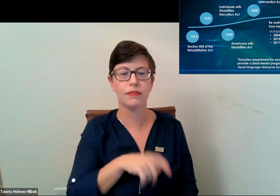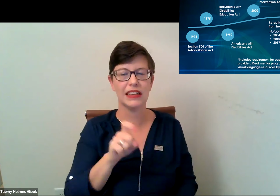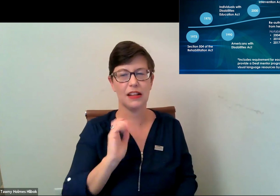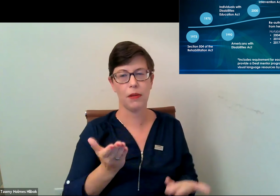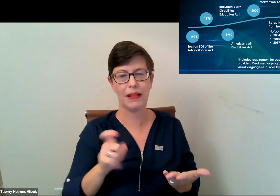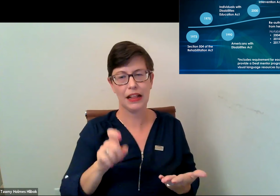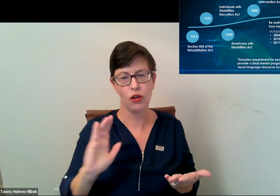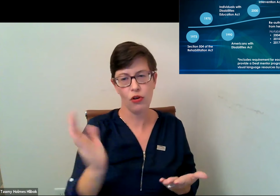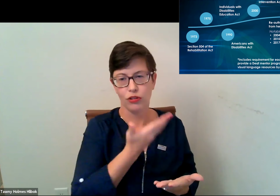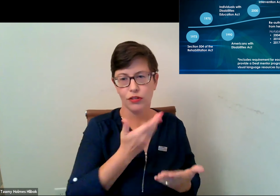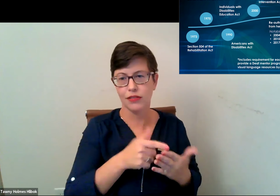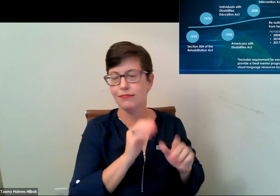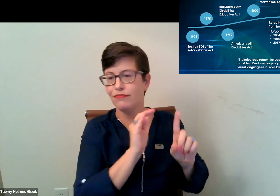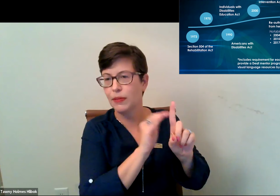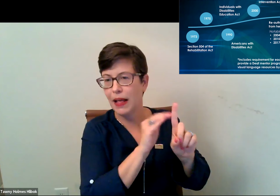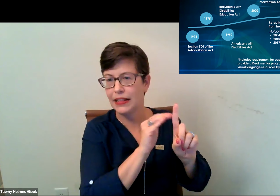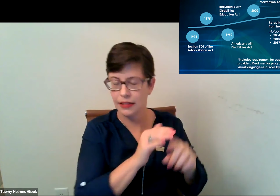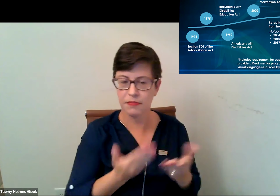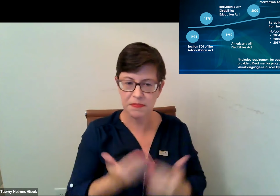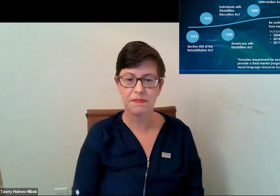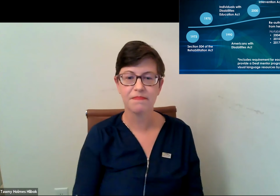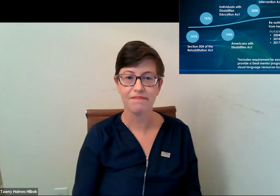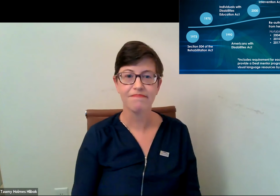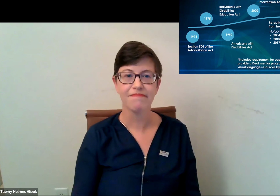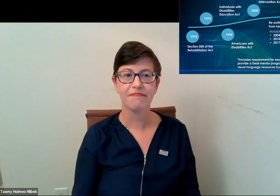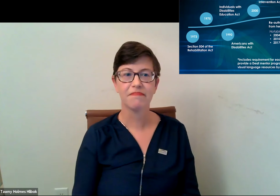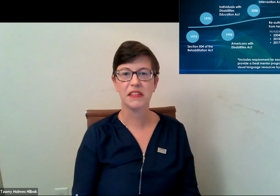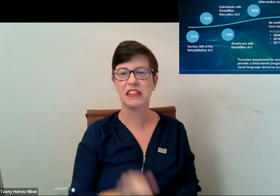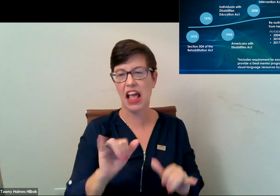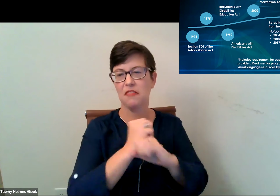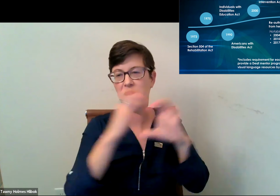hasn't happened yet, but it should soon, so we really need to lobby the government for that.